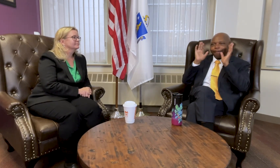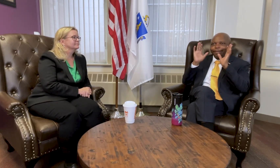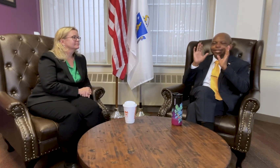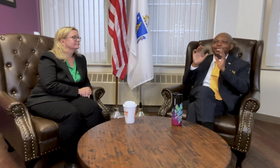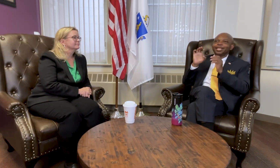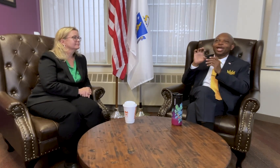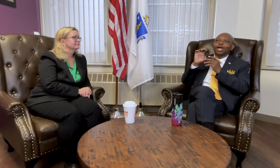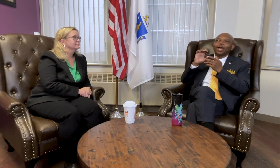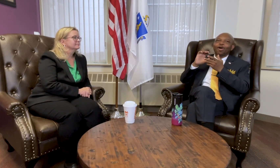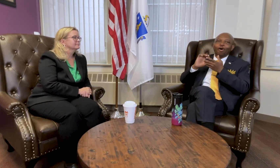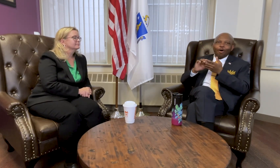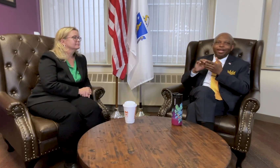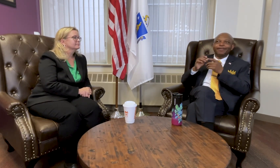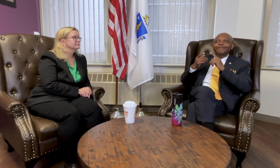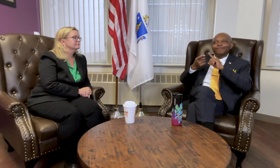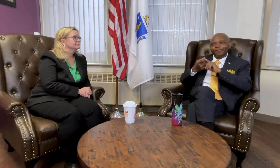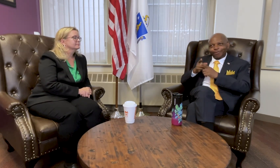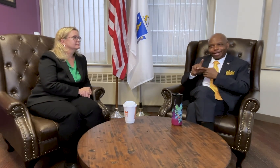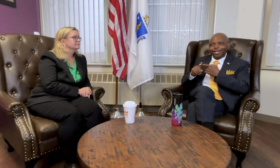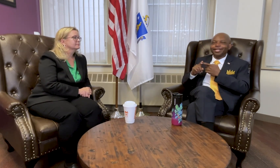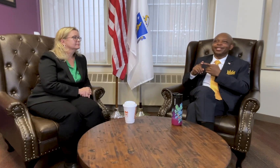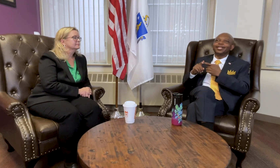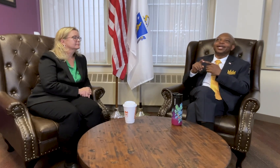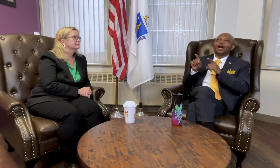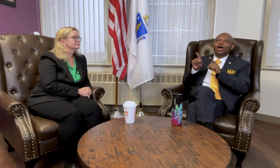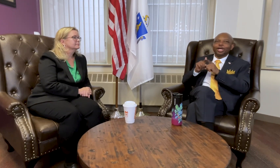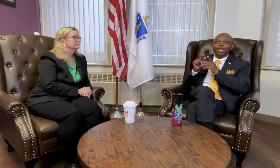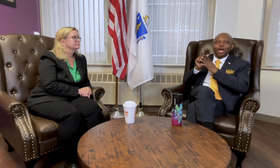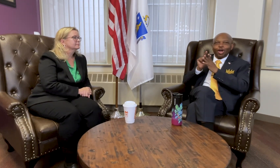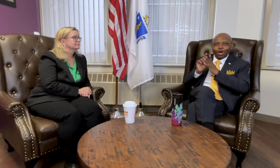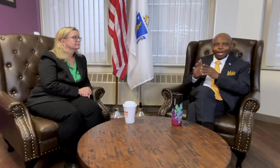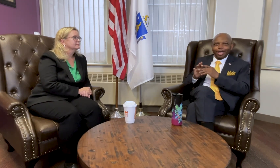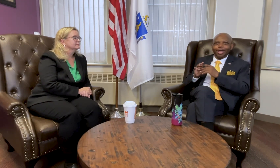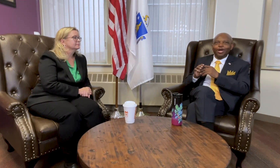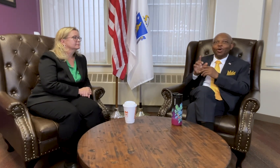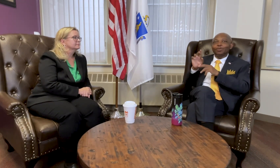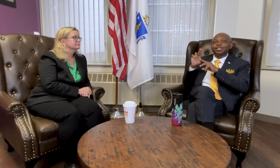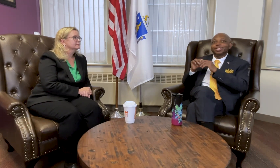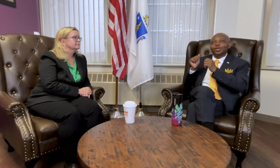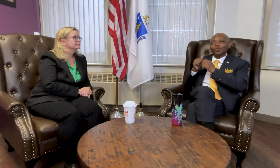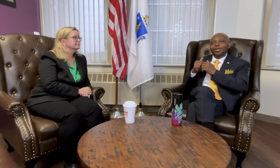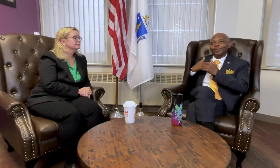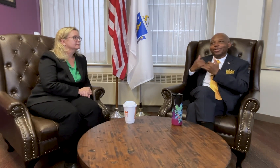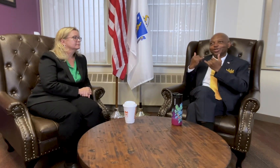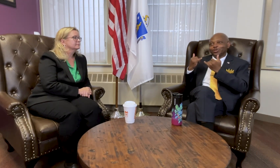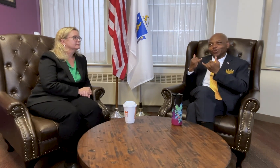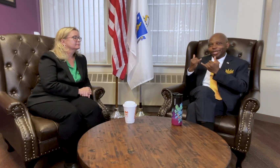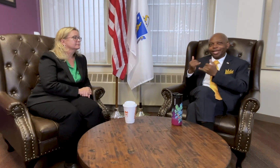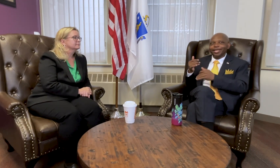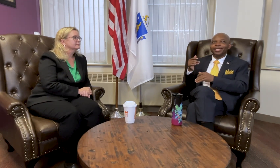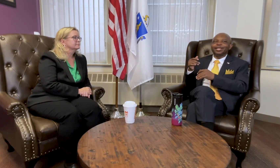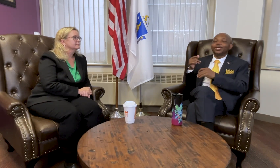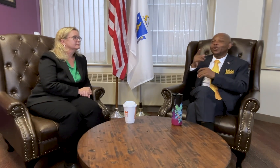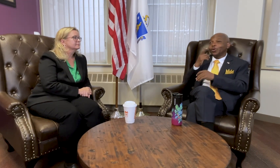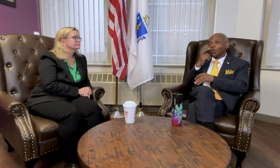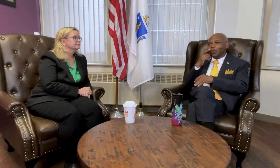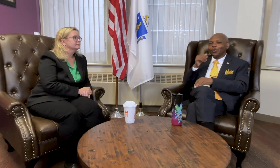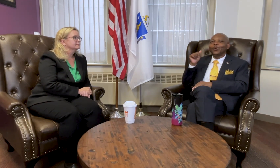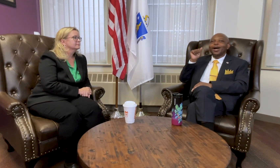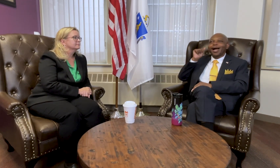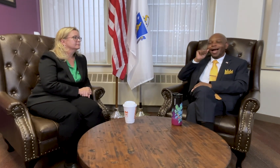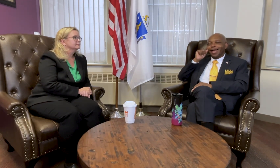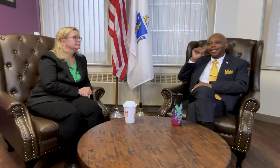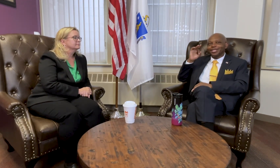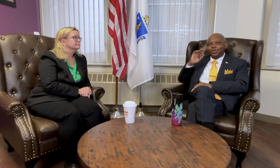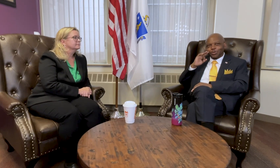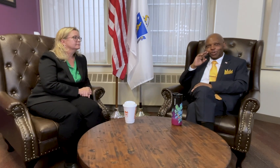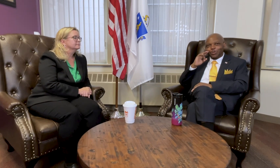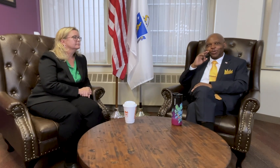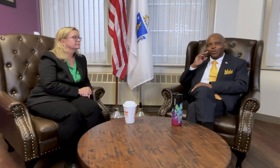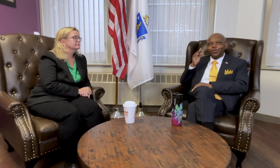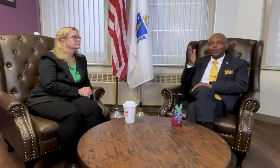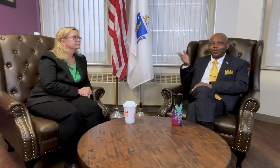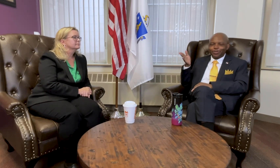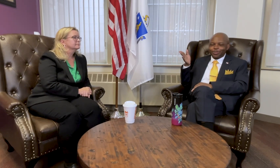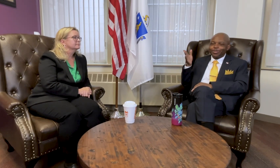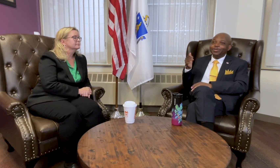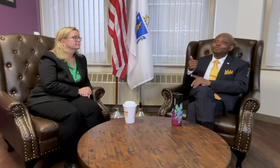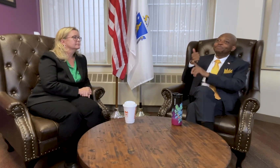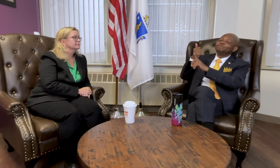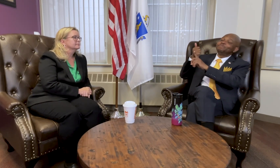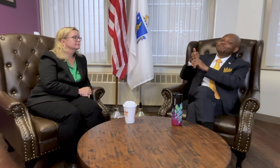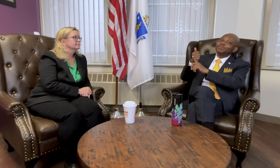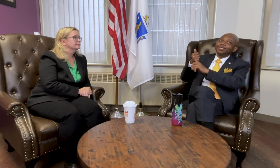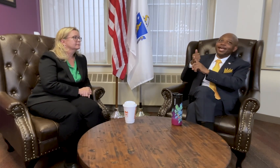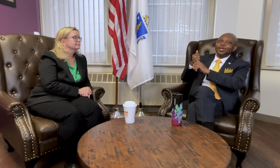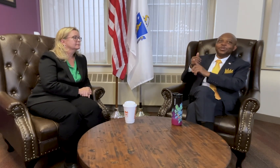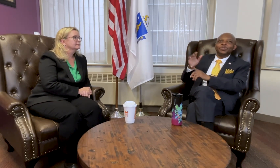I am seated here with a wonderful colleague, friend, & who is also an attorney: Alison Fondo.